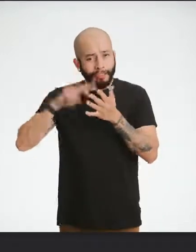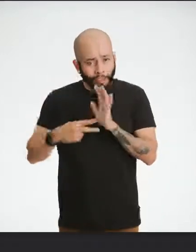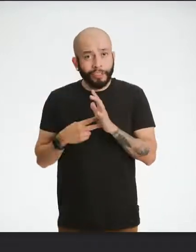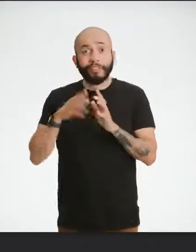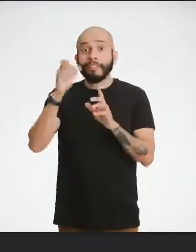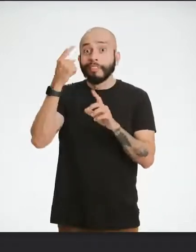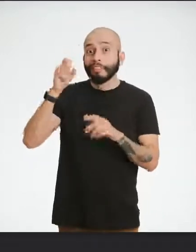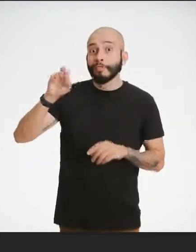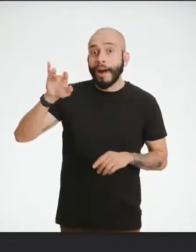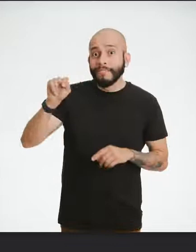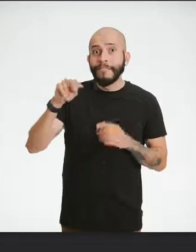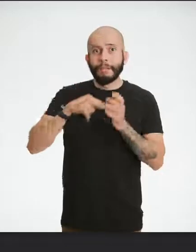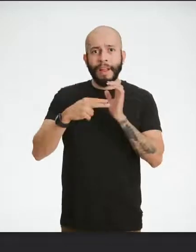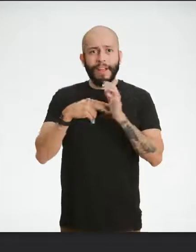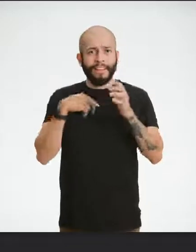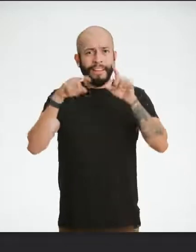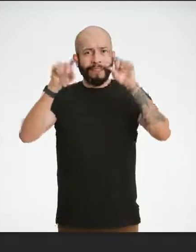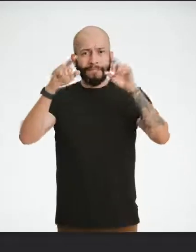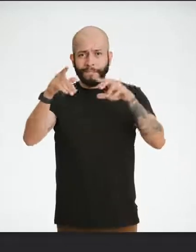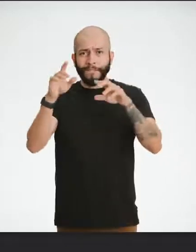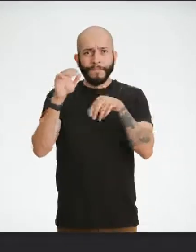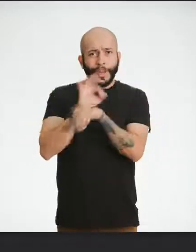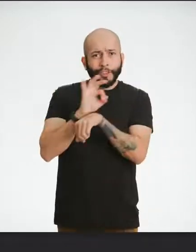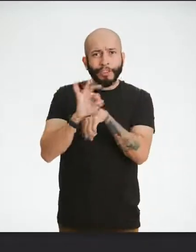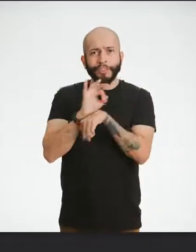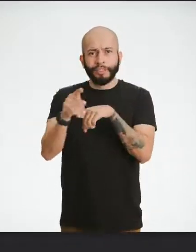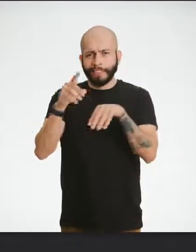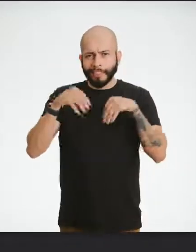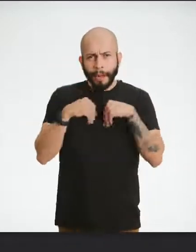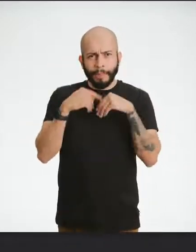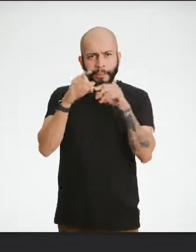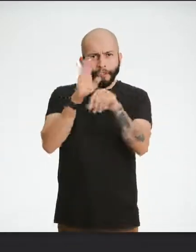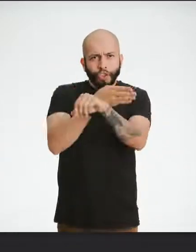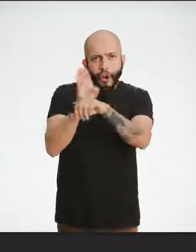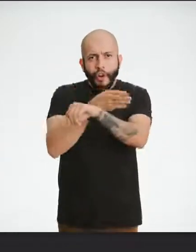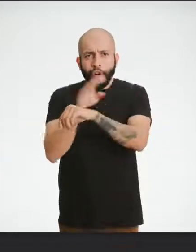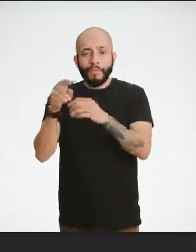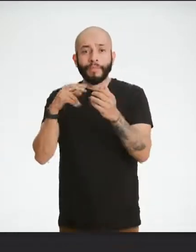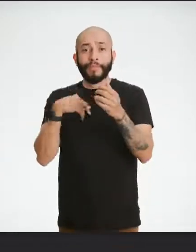Now in Swift, writing a function that accepts some collection of songs is as easy as using